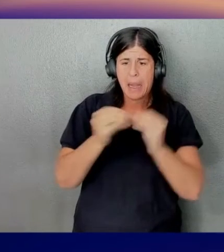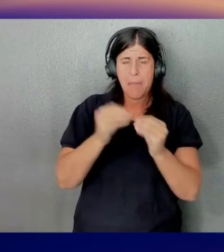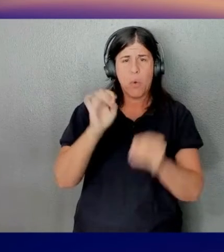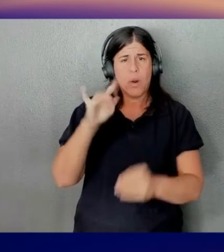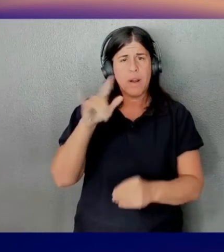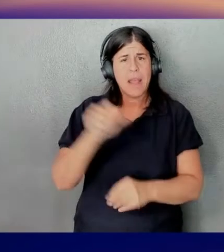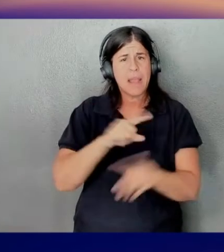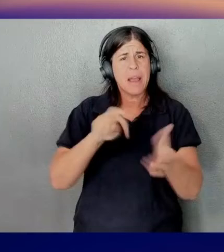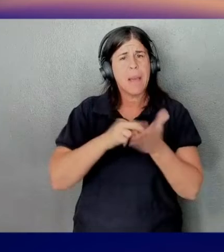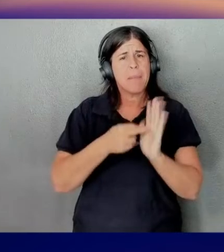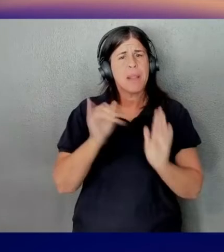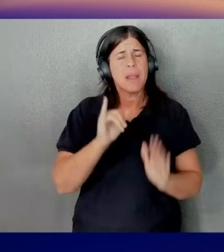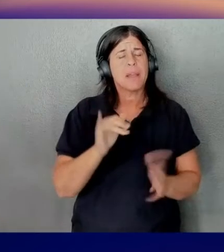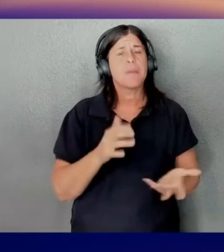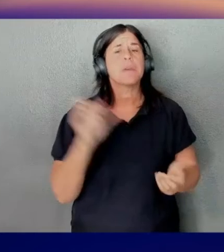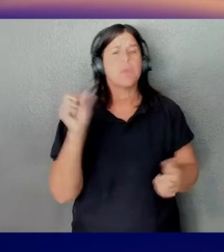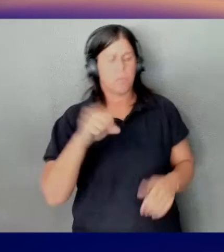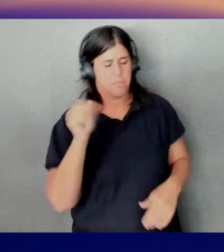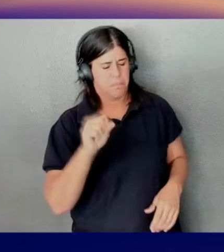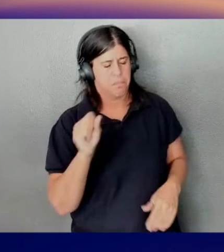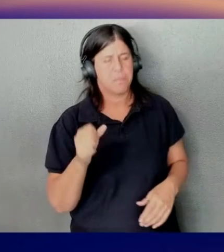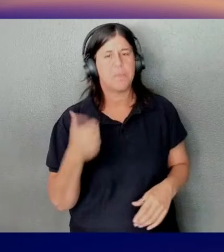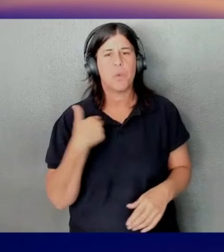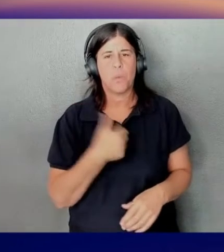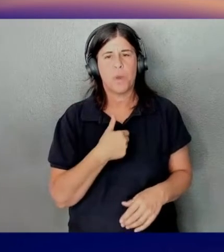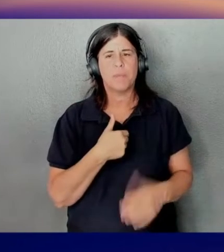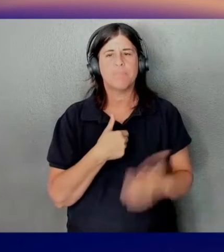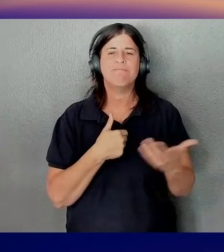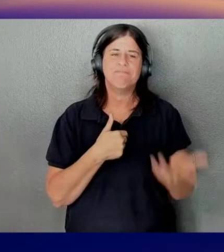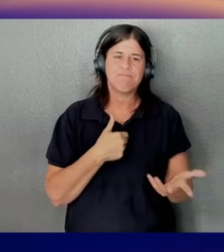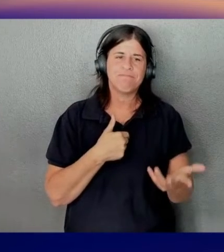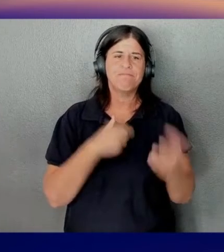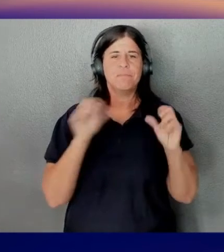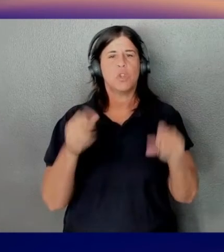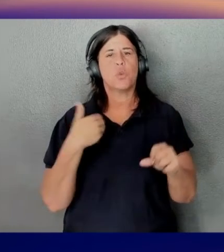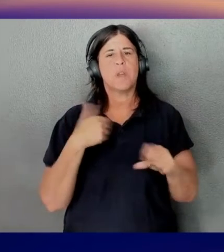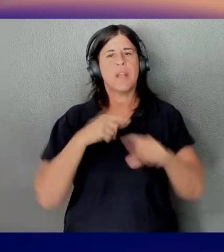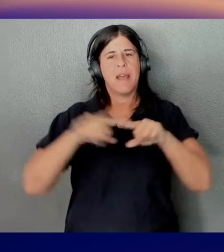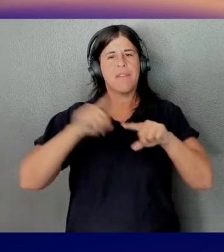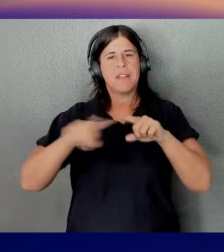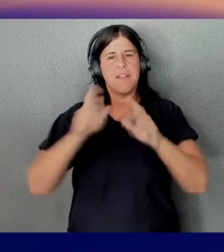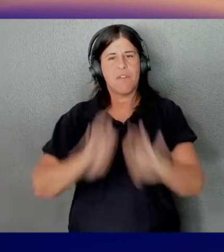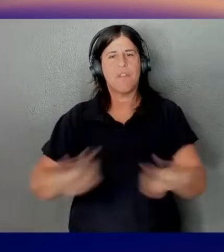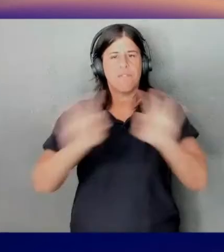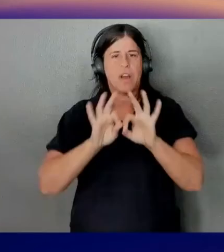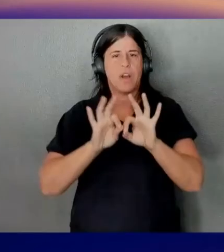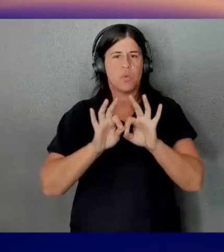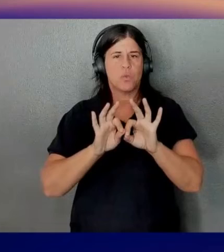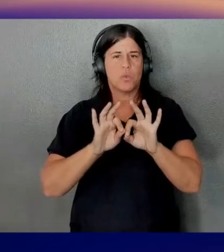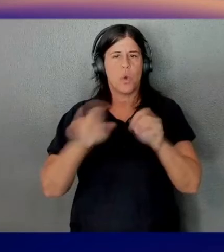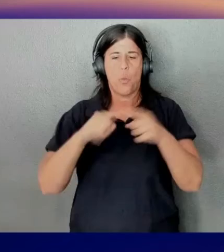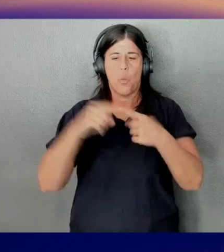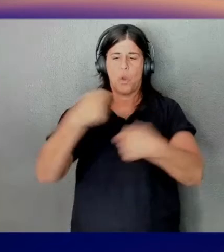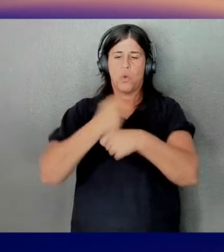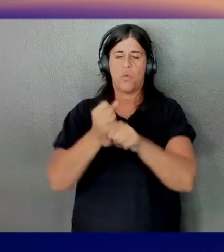Yeah. So we, you can have different versions, versions. Okay. At the moment. So yeah